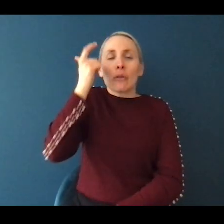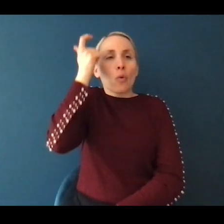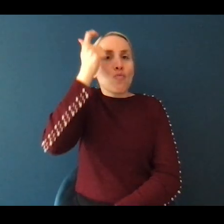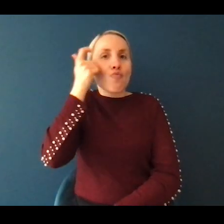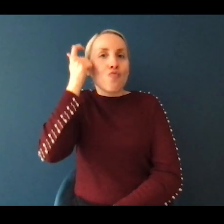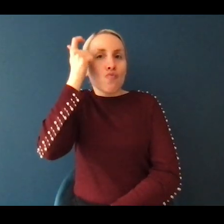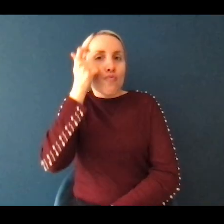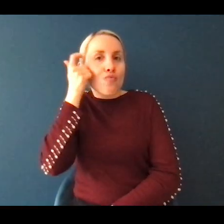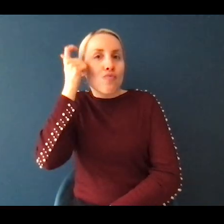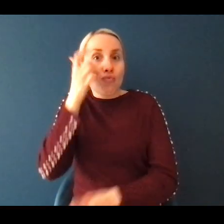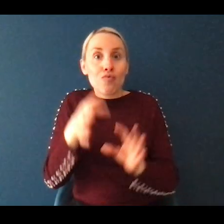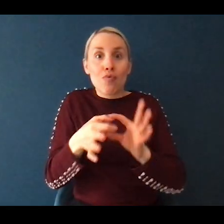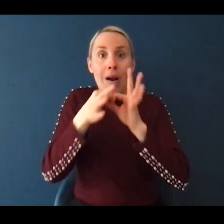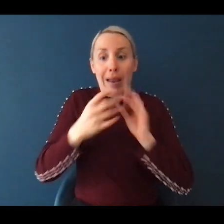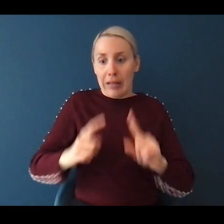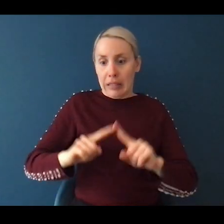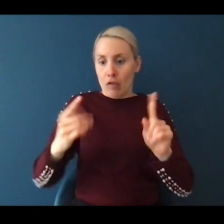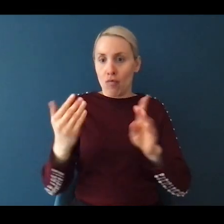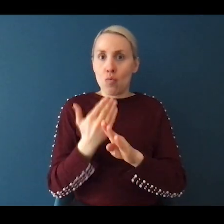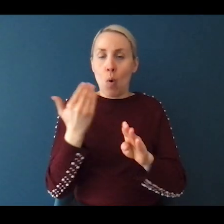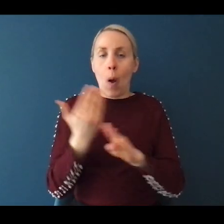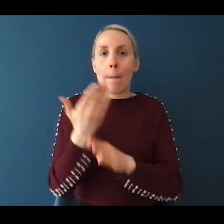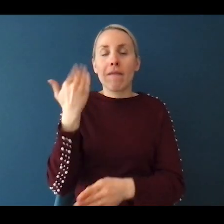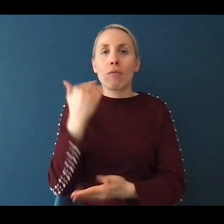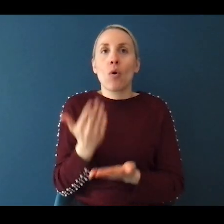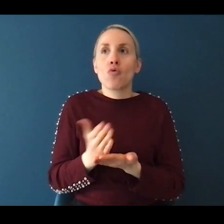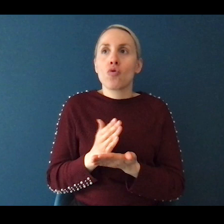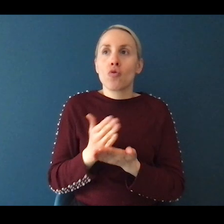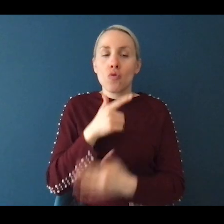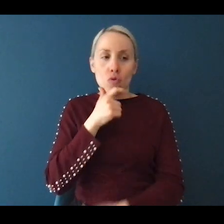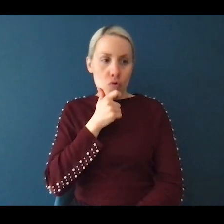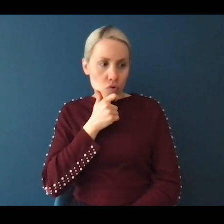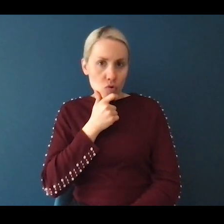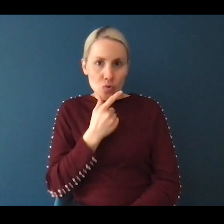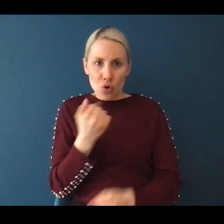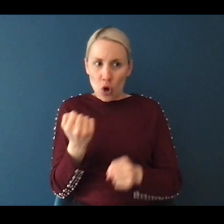of work that I was always uncertain and so having the confidence that there are other